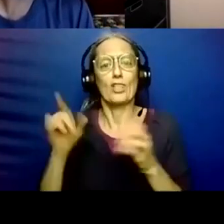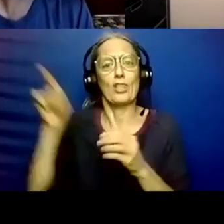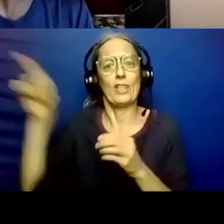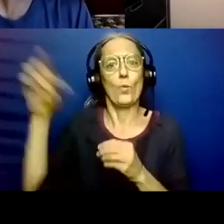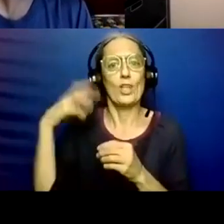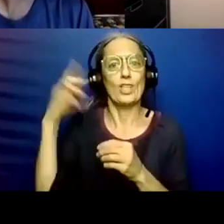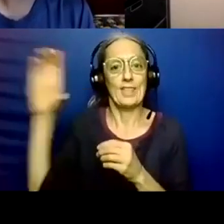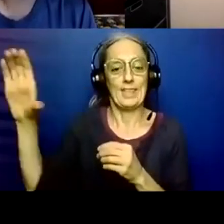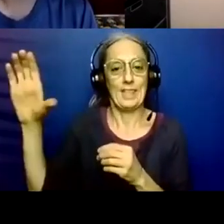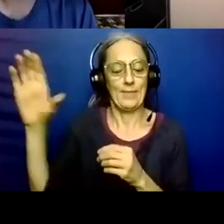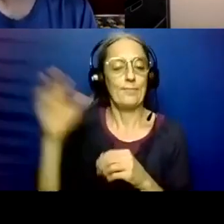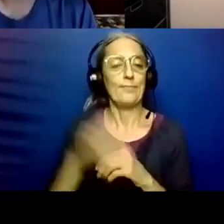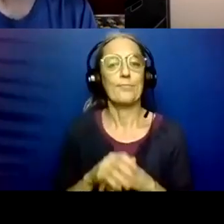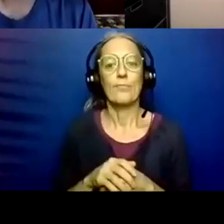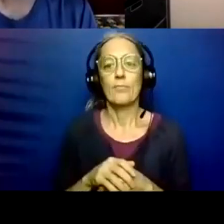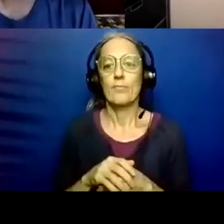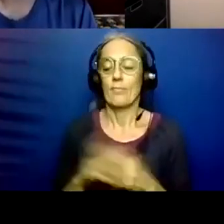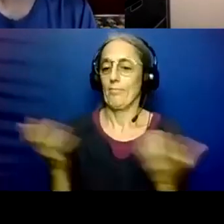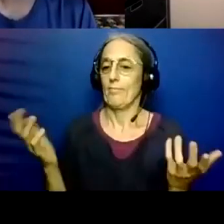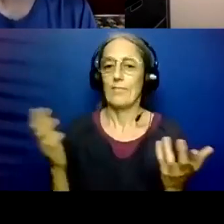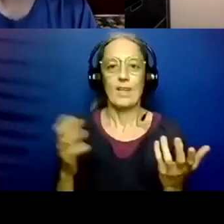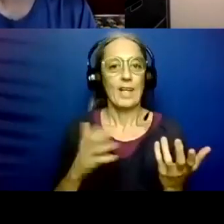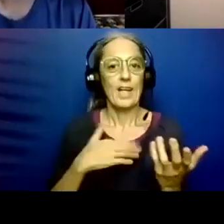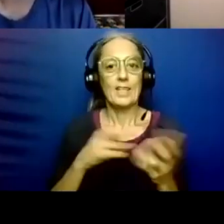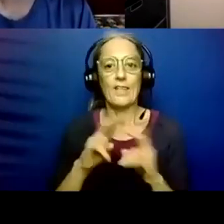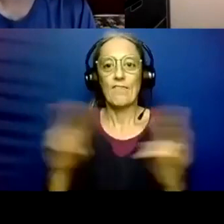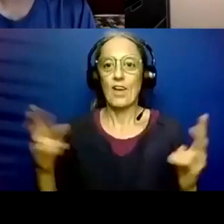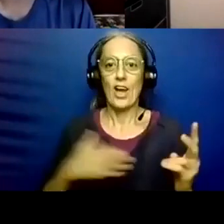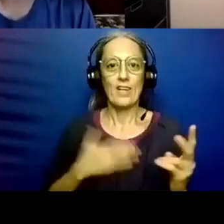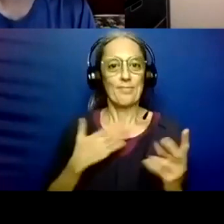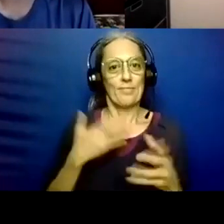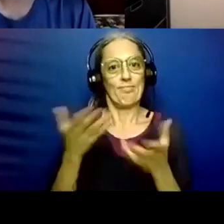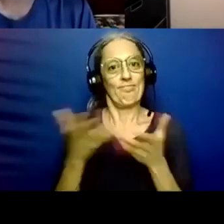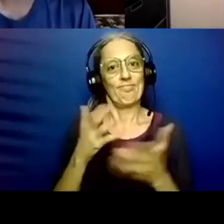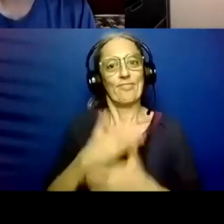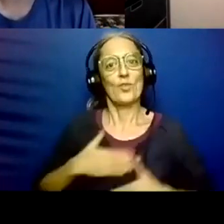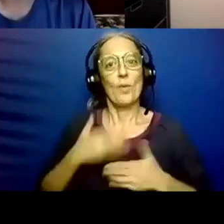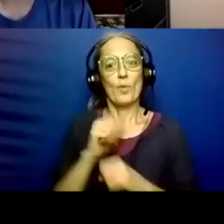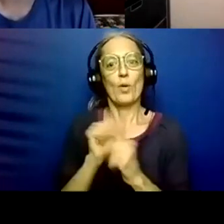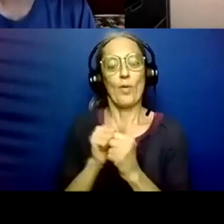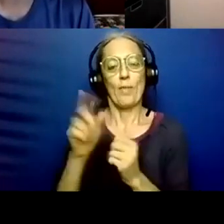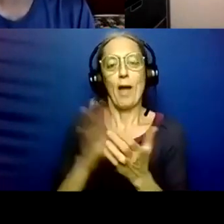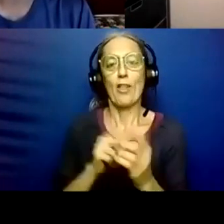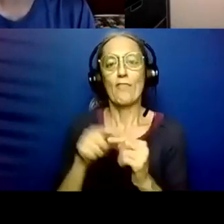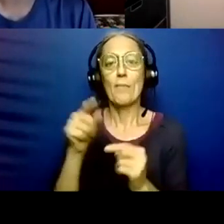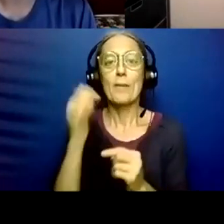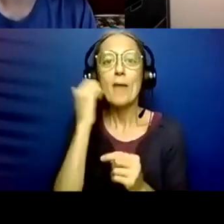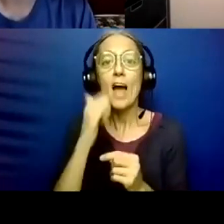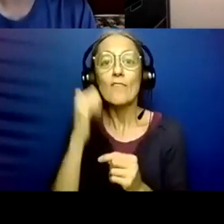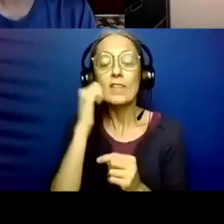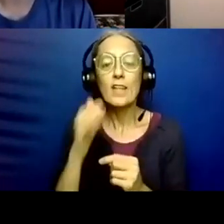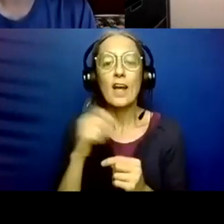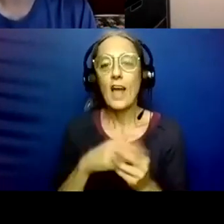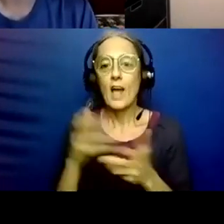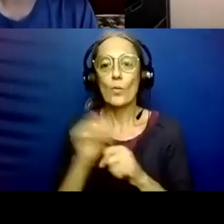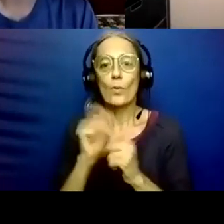Bob is a pure joy to work with. And I feel privileged every day to learn from him and to work with him to build this groundbreaking organization led